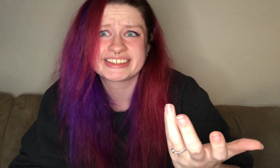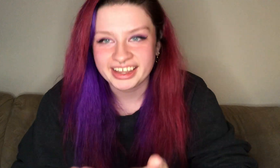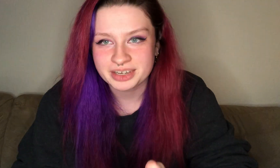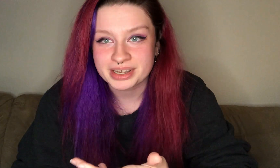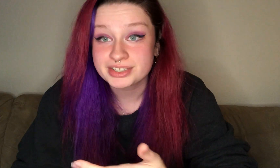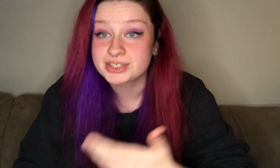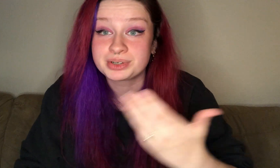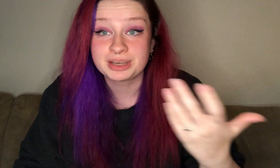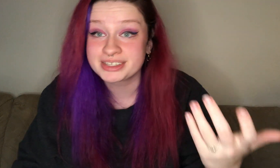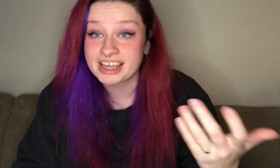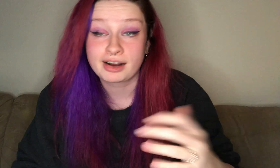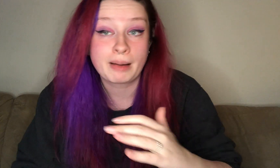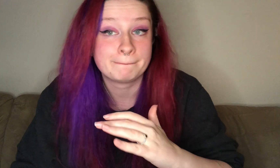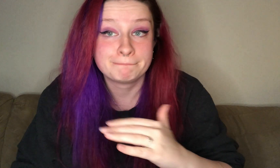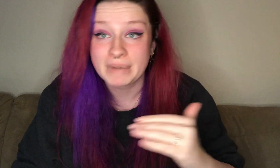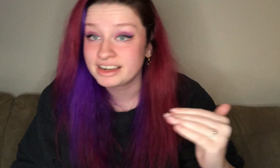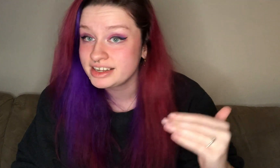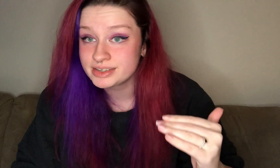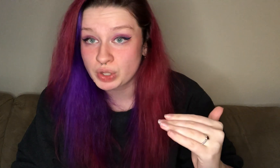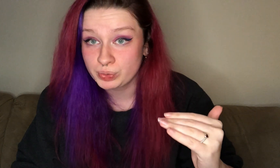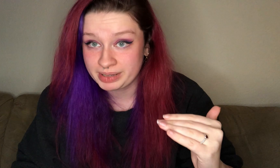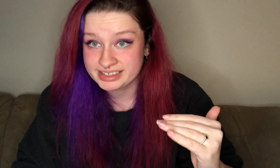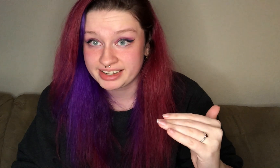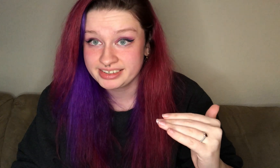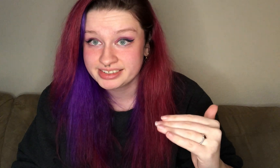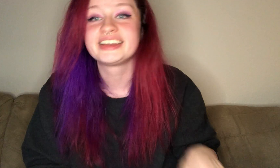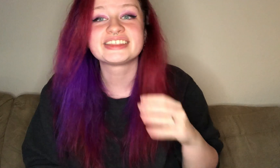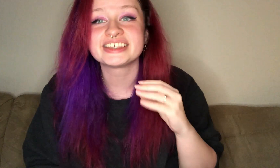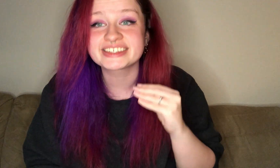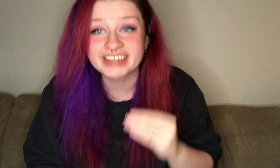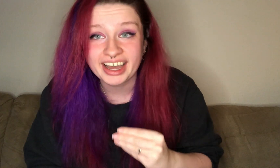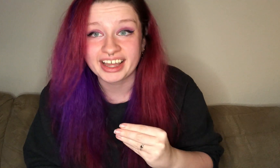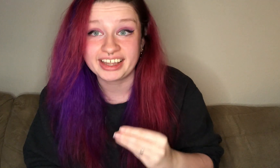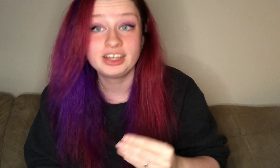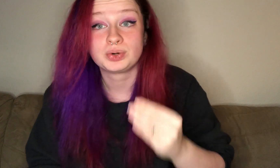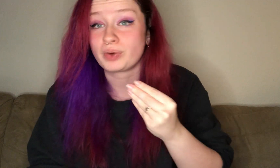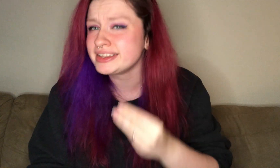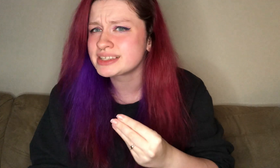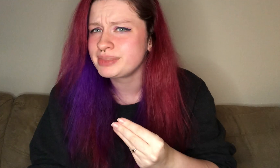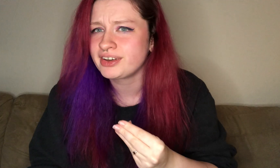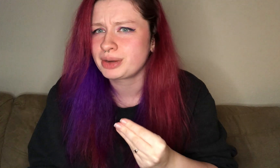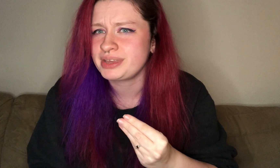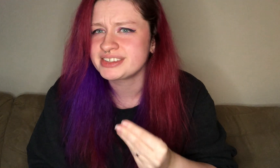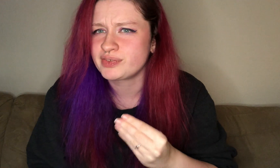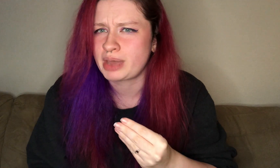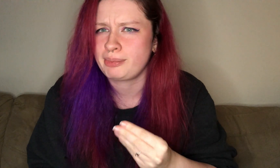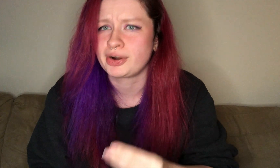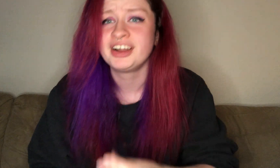anyways so he was there minding his own business this guy writes something on a piece of paper